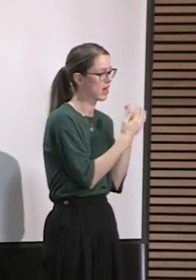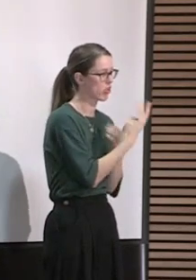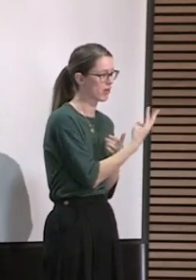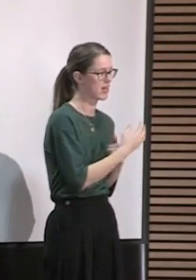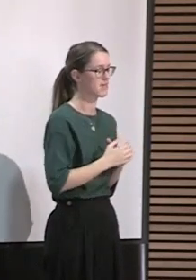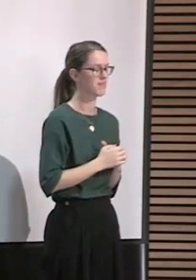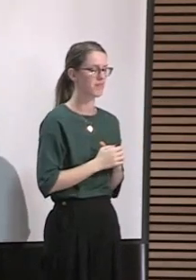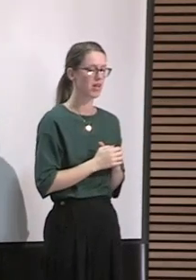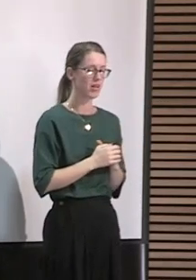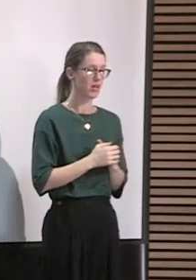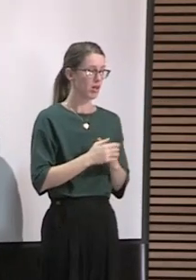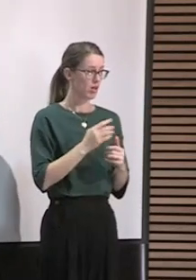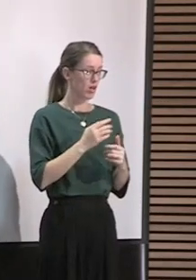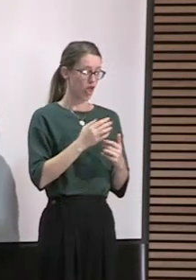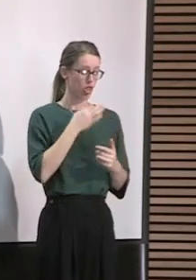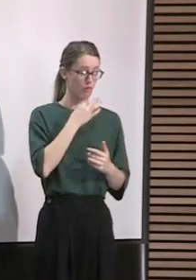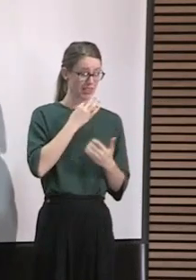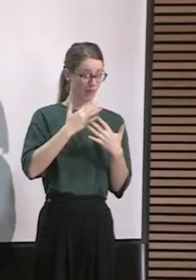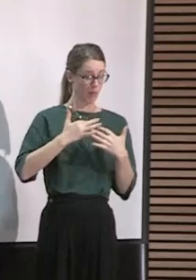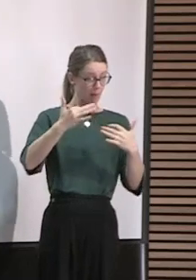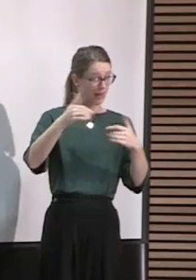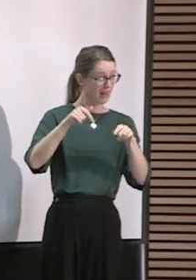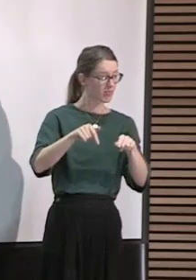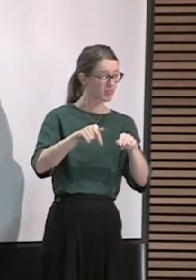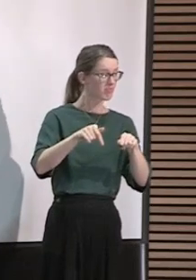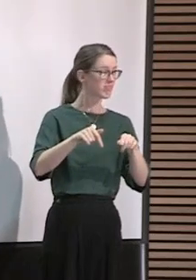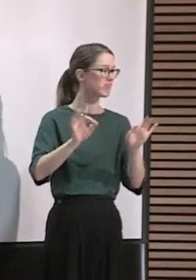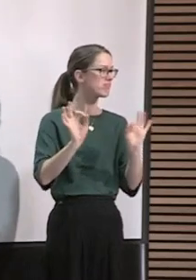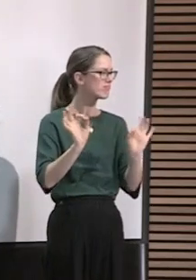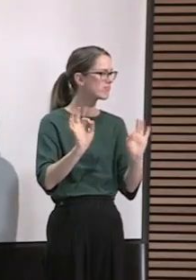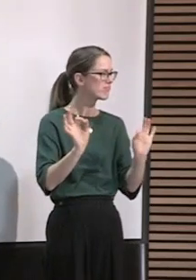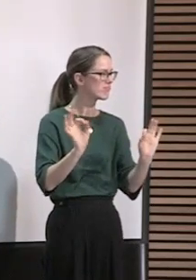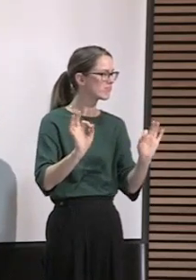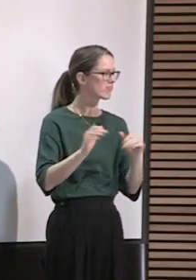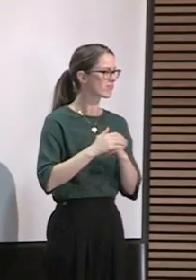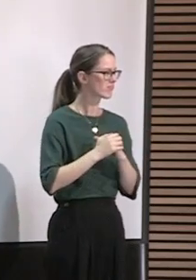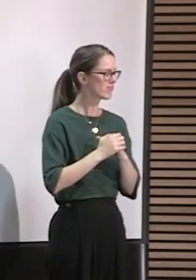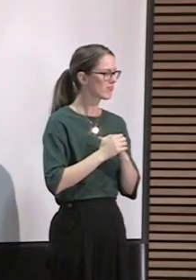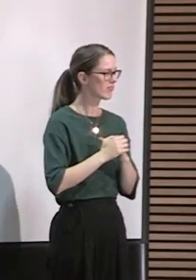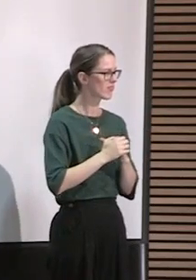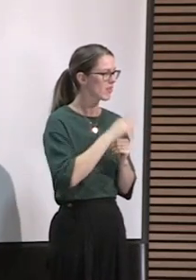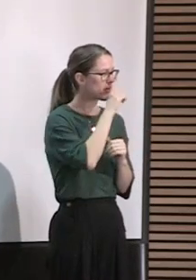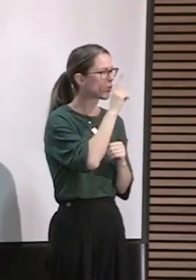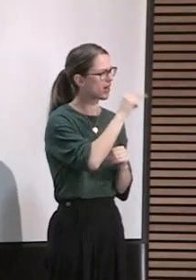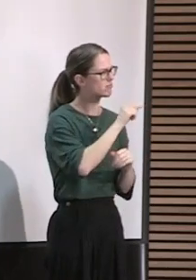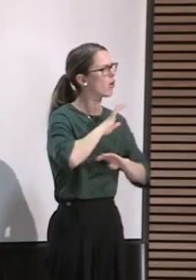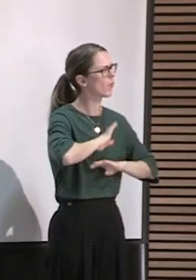for how long they spend in managed isolation. So, coming back to the risk to the